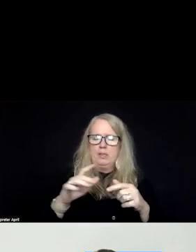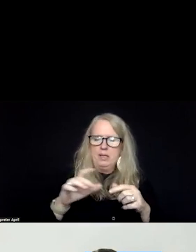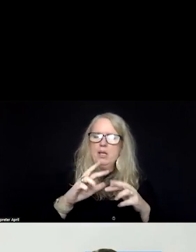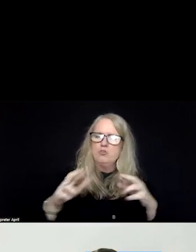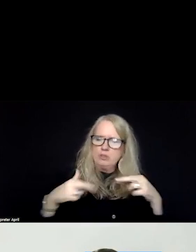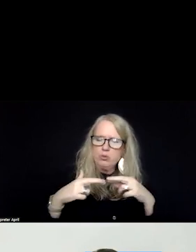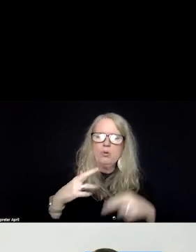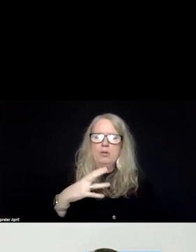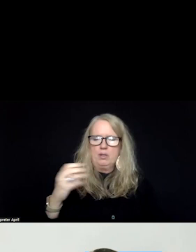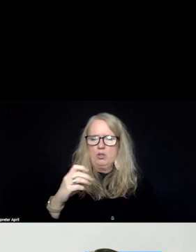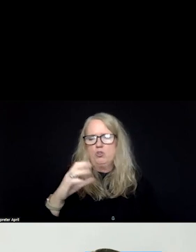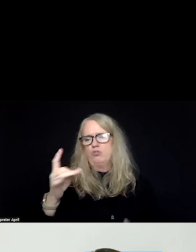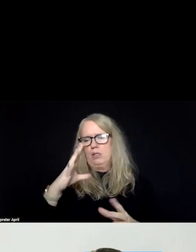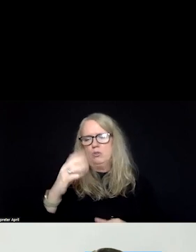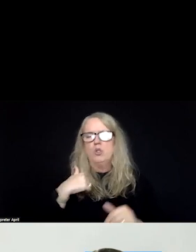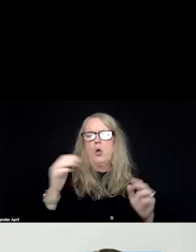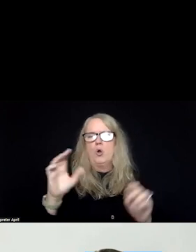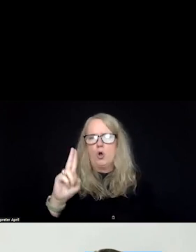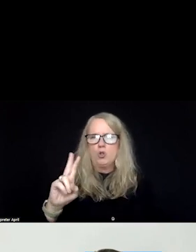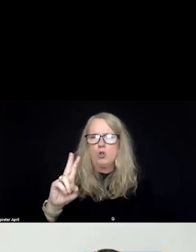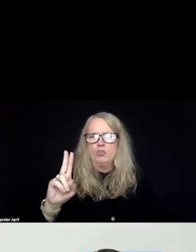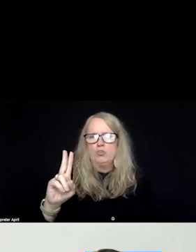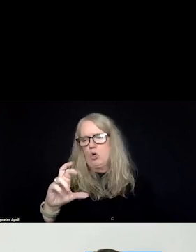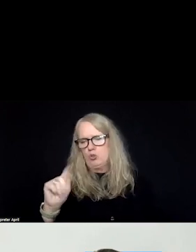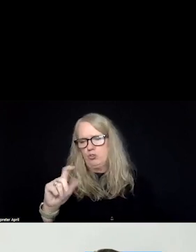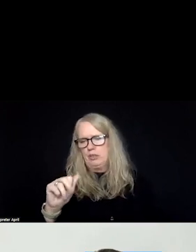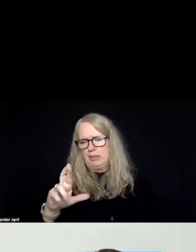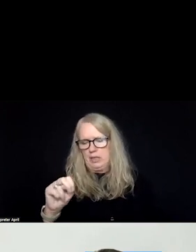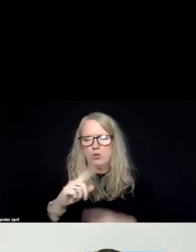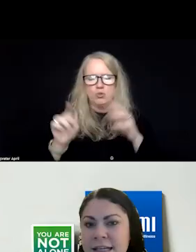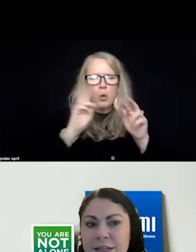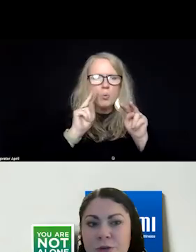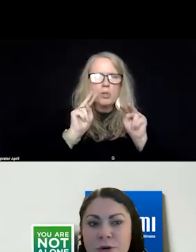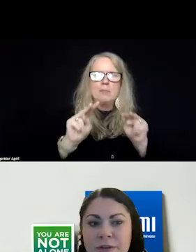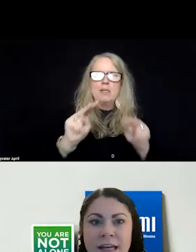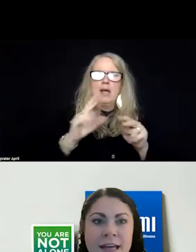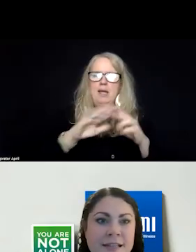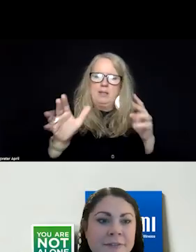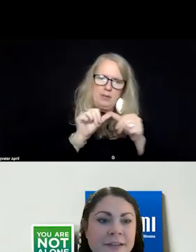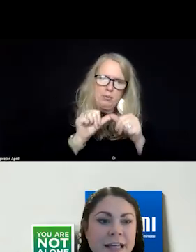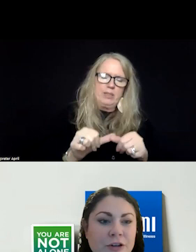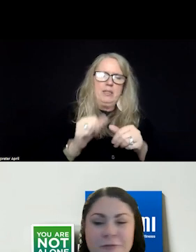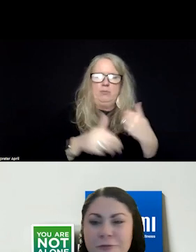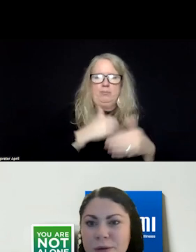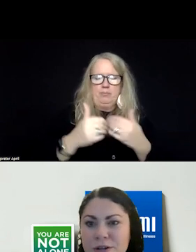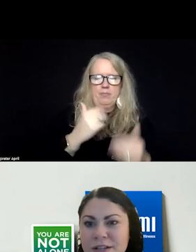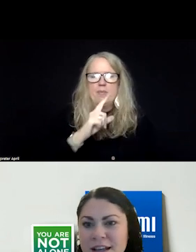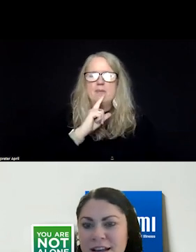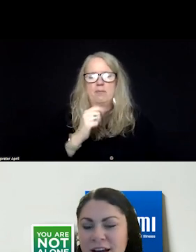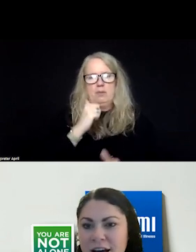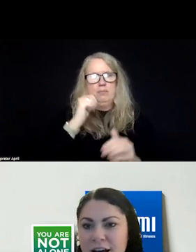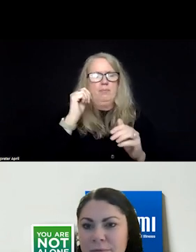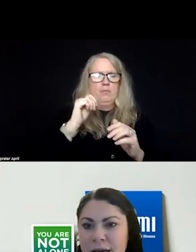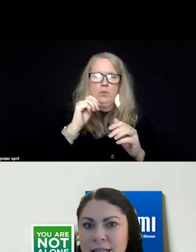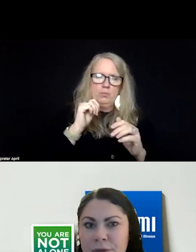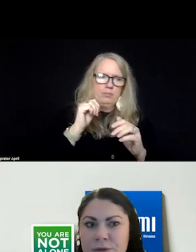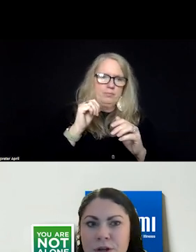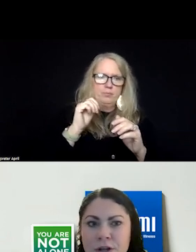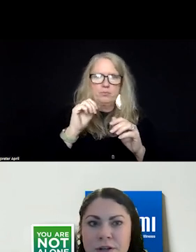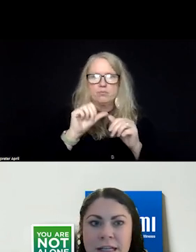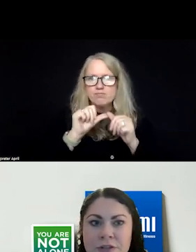WE ARE KEEPING AN EYE ON THOSE AND LOOKING FORWARD AS BILLS GET